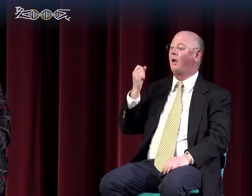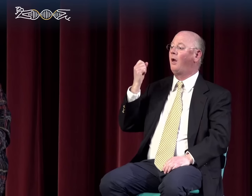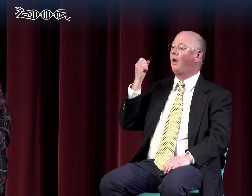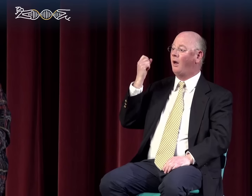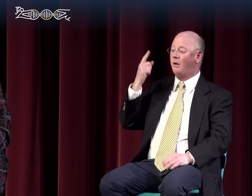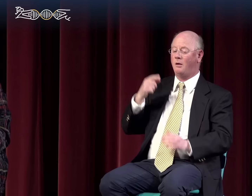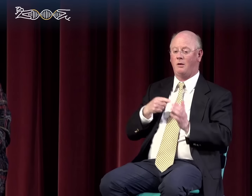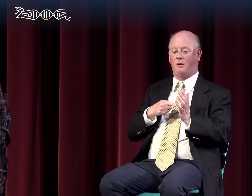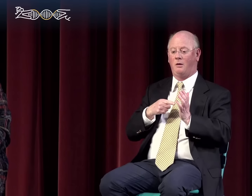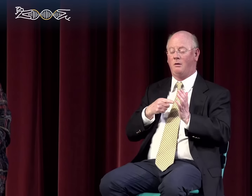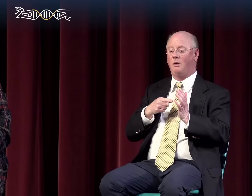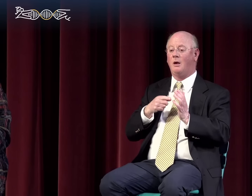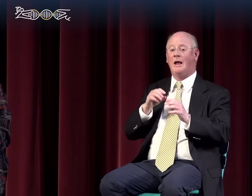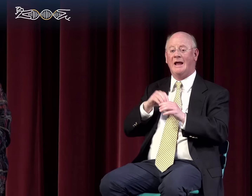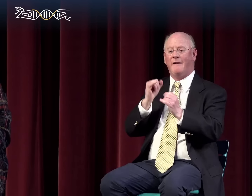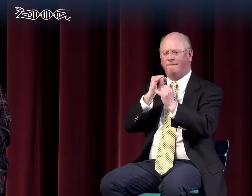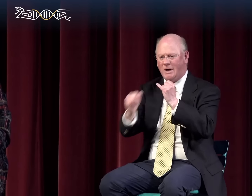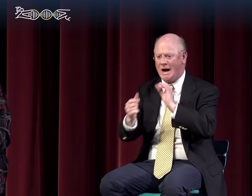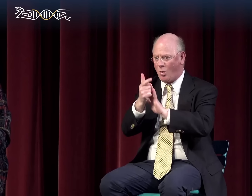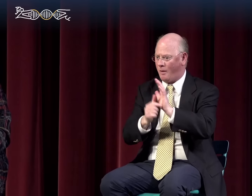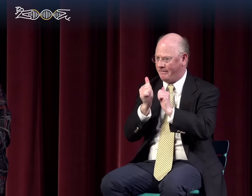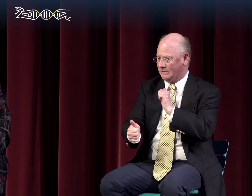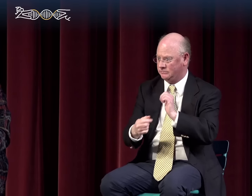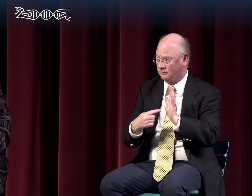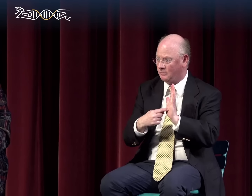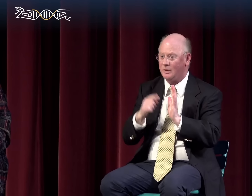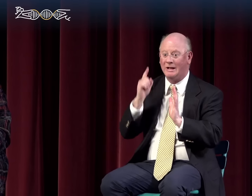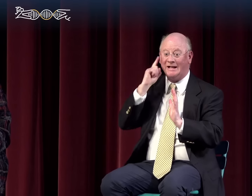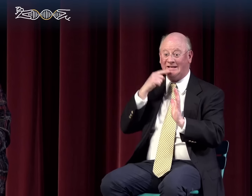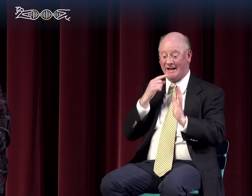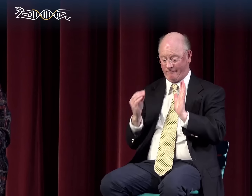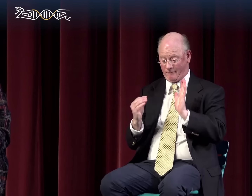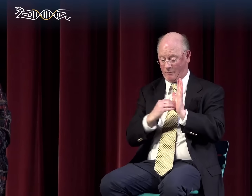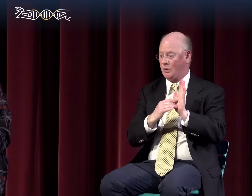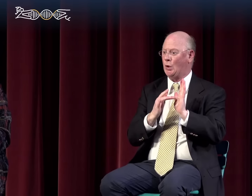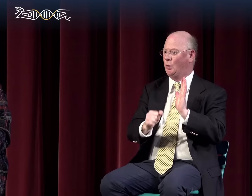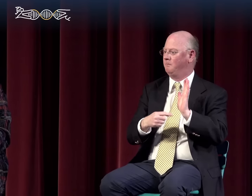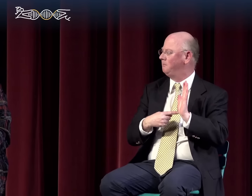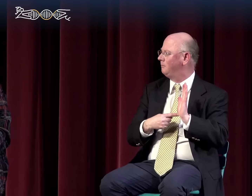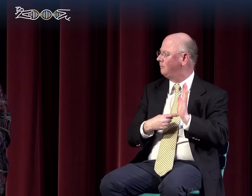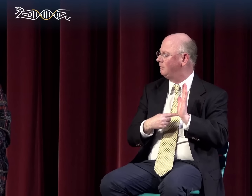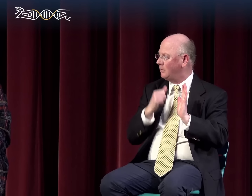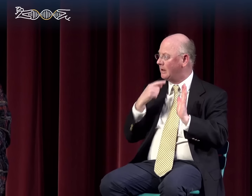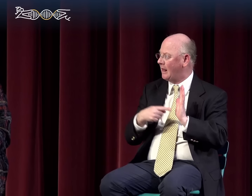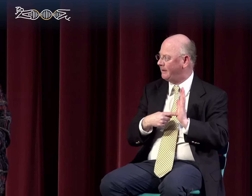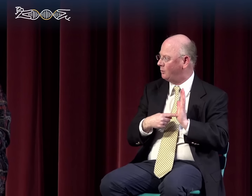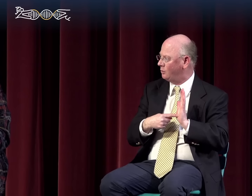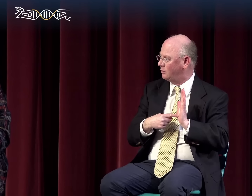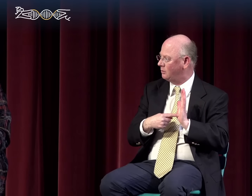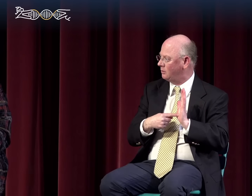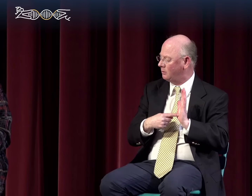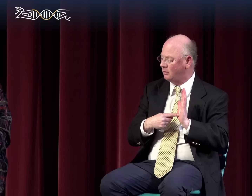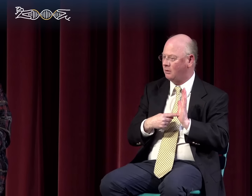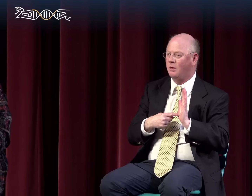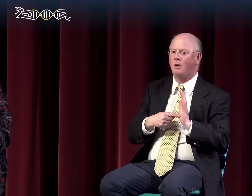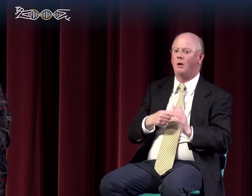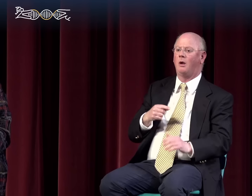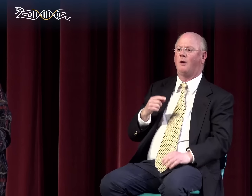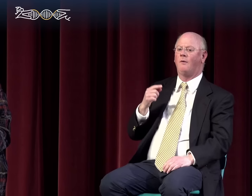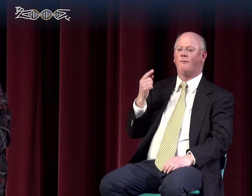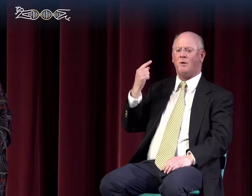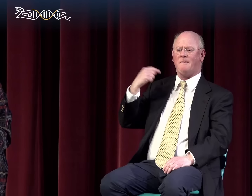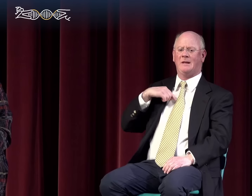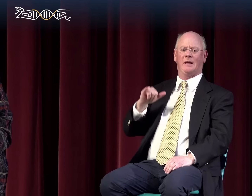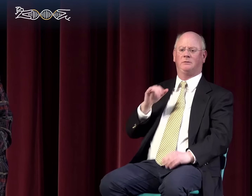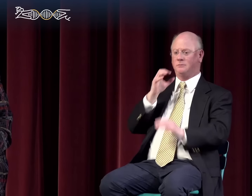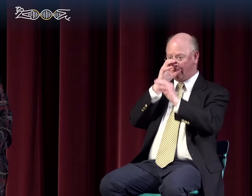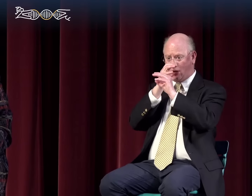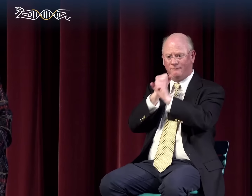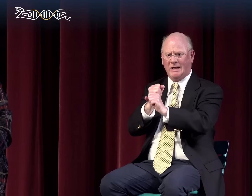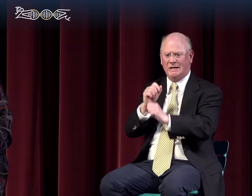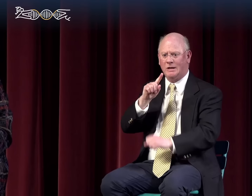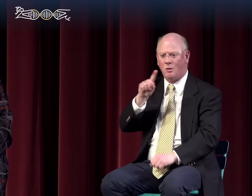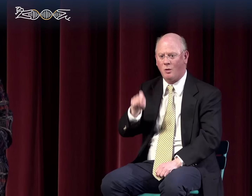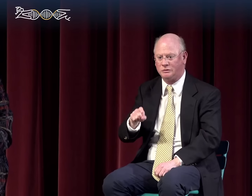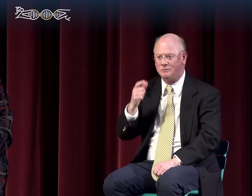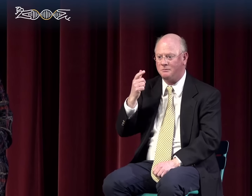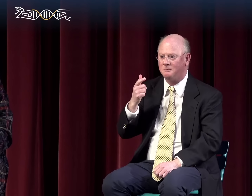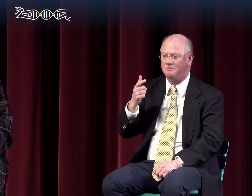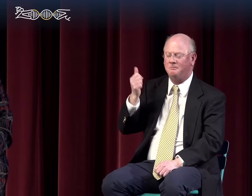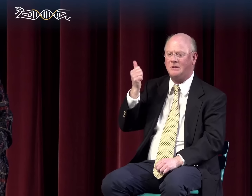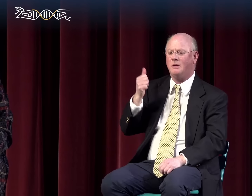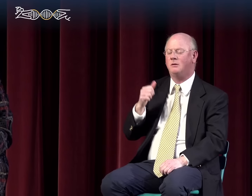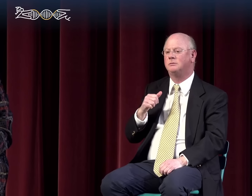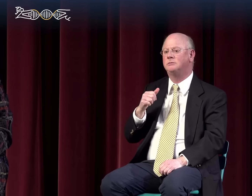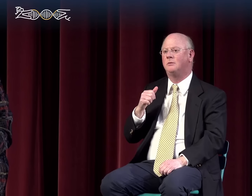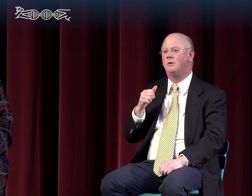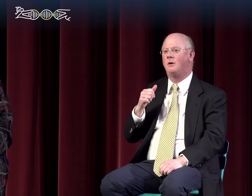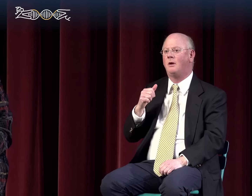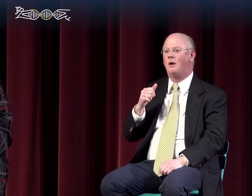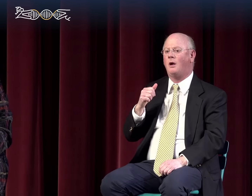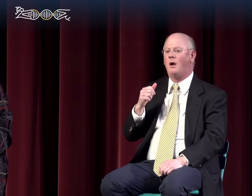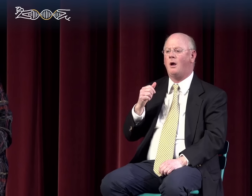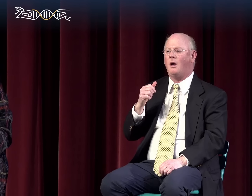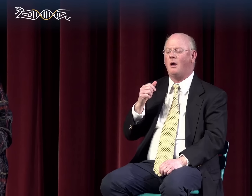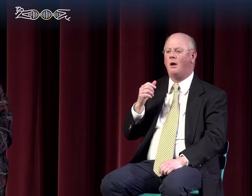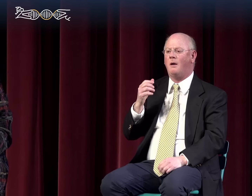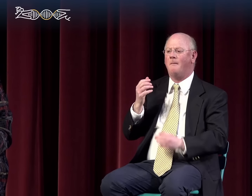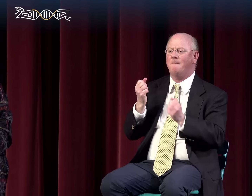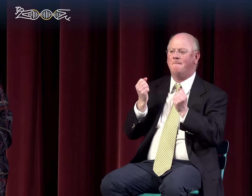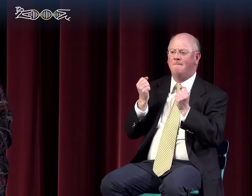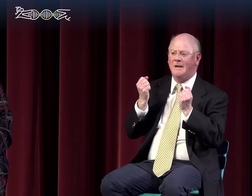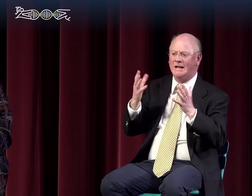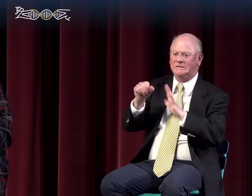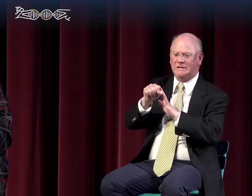Now, final laws that were passed never saw Deaf people mentioned in these laws. Now, I find this to be fascinating, that make us question, why?